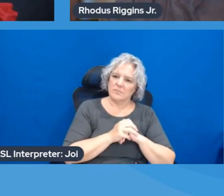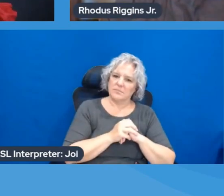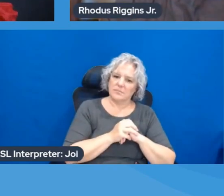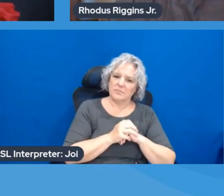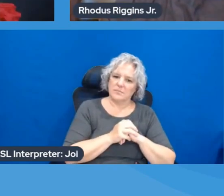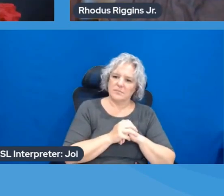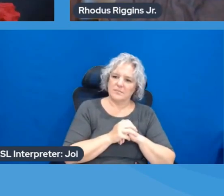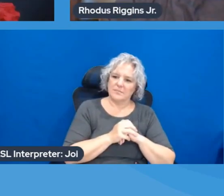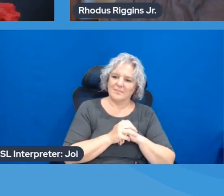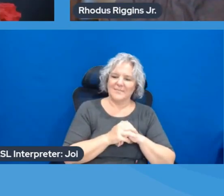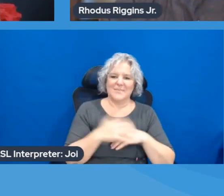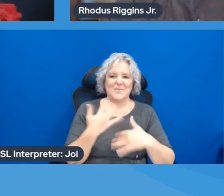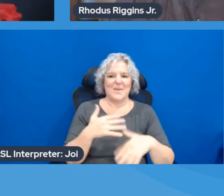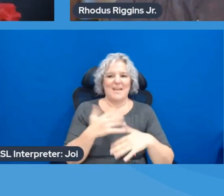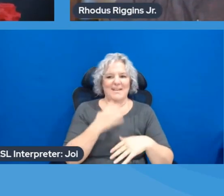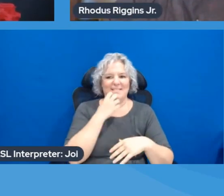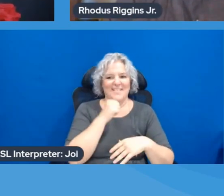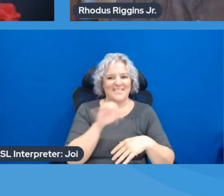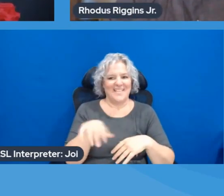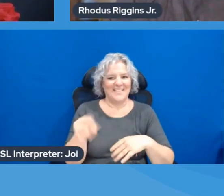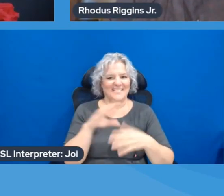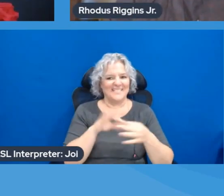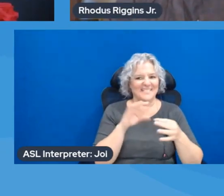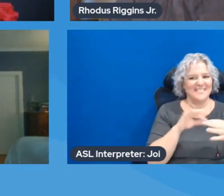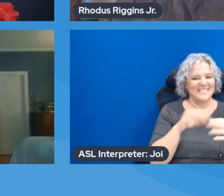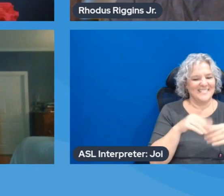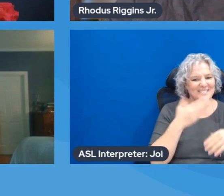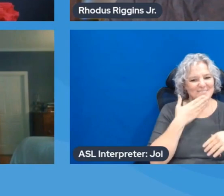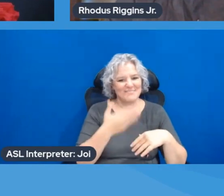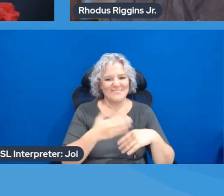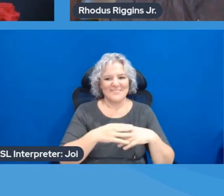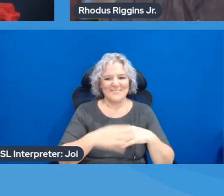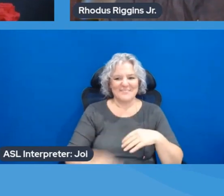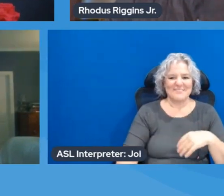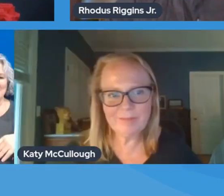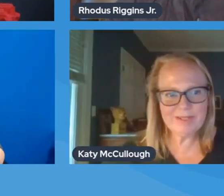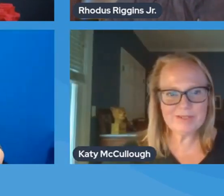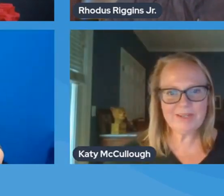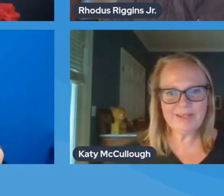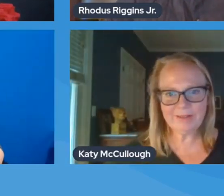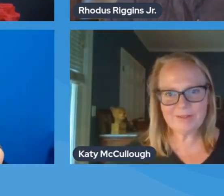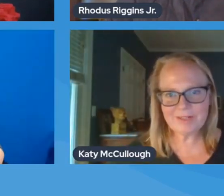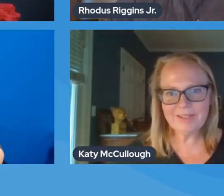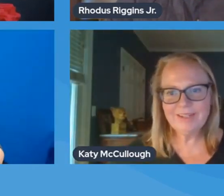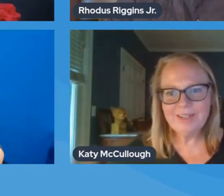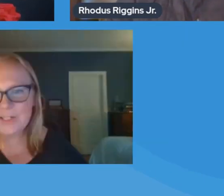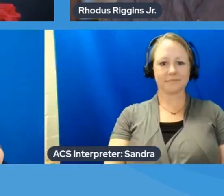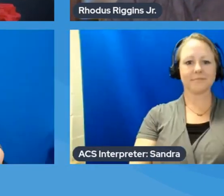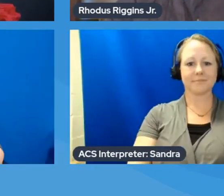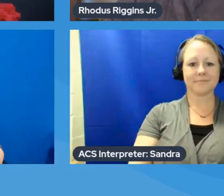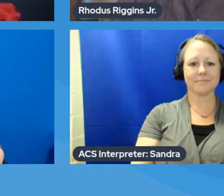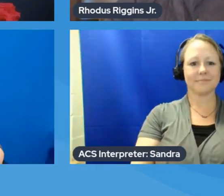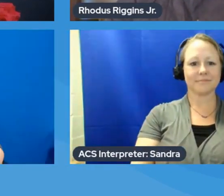I love that, Rhodus. I mean, especially for our frontline workers, we know their mental health struggles.